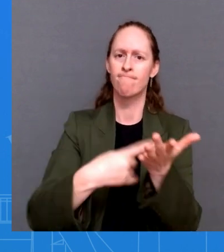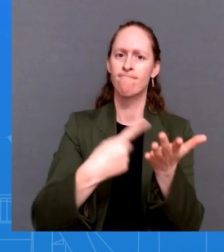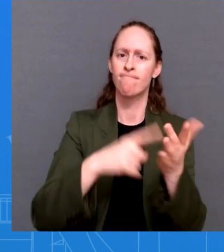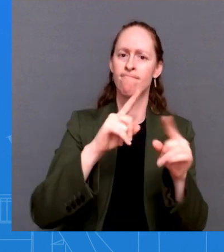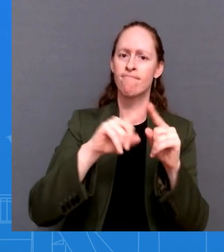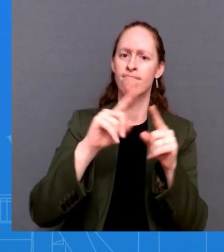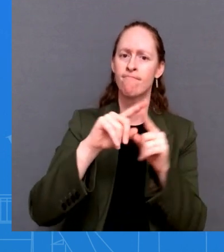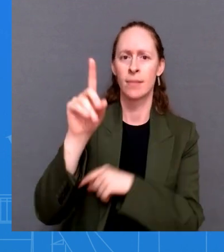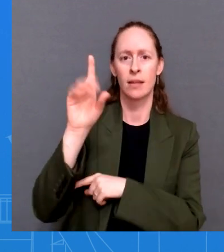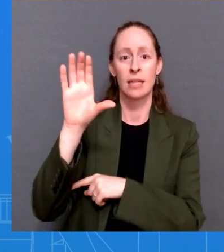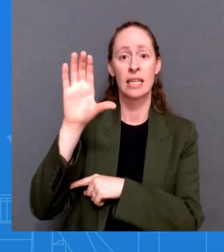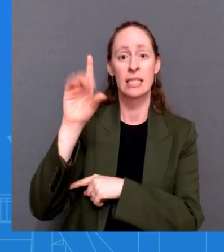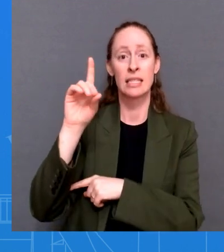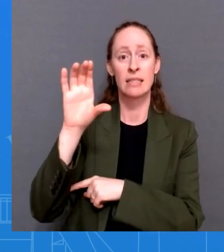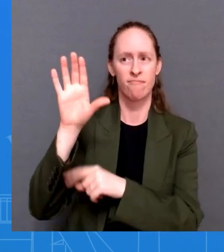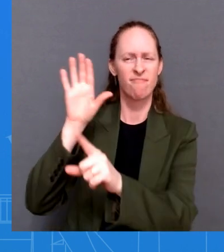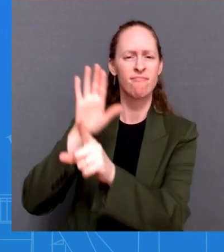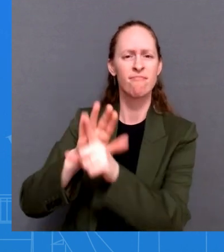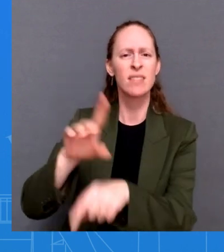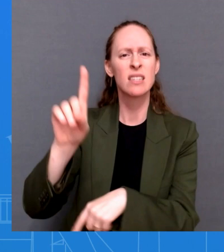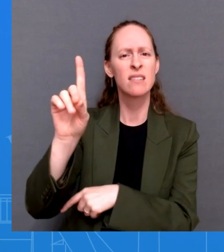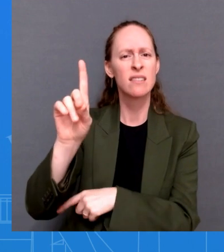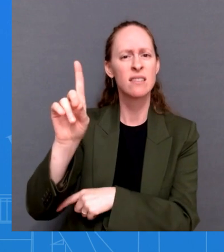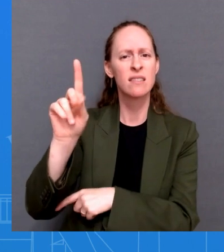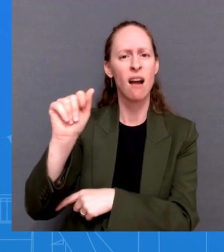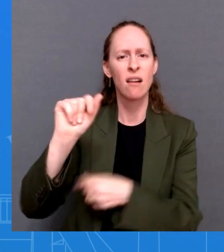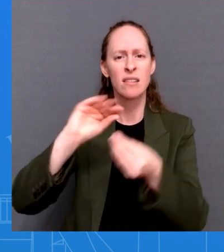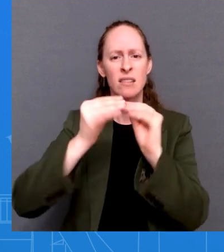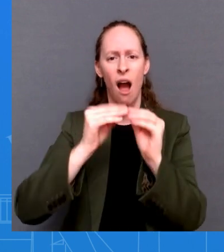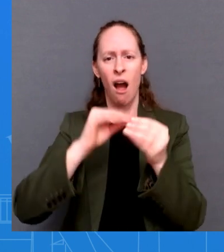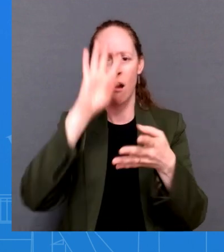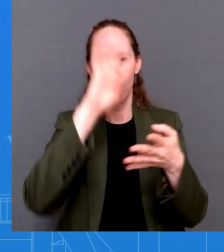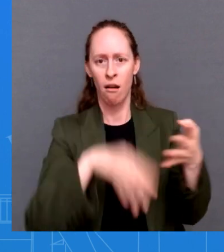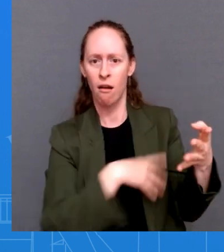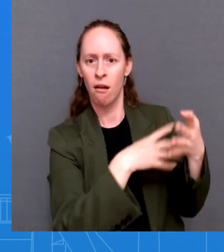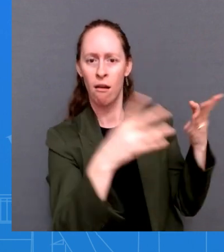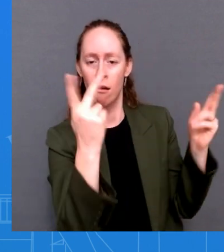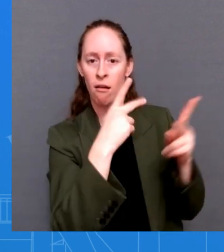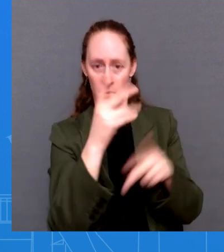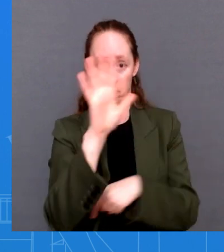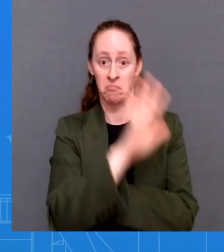As of August 25th, over 46,700 cases have been detected globally